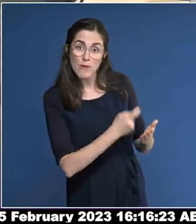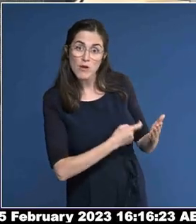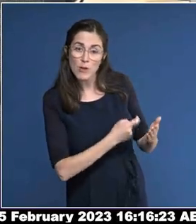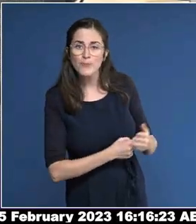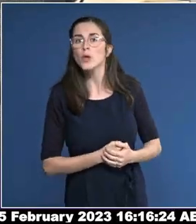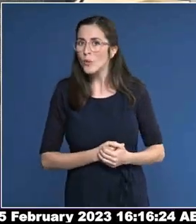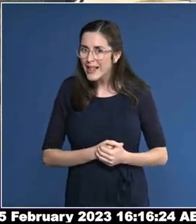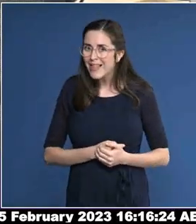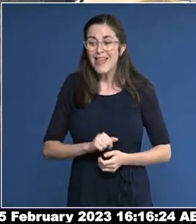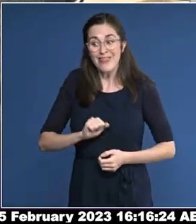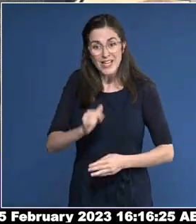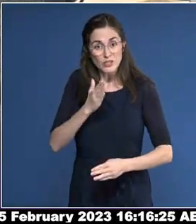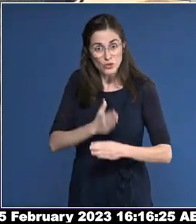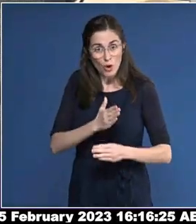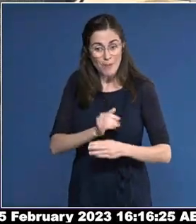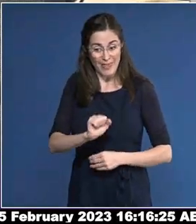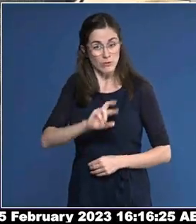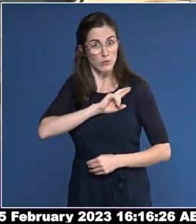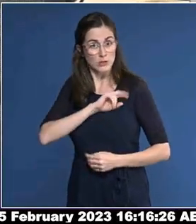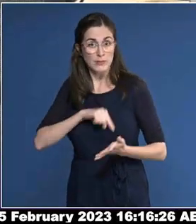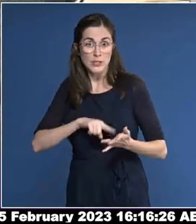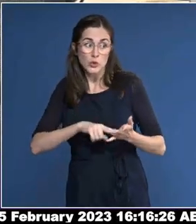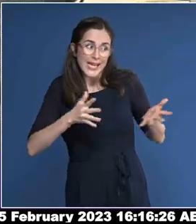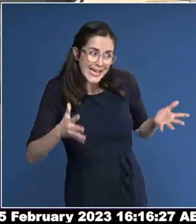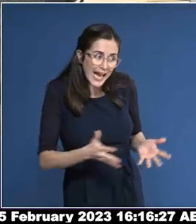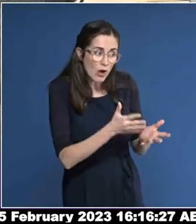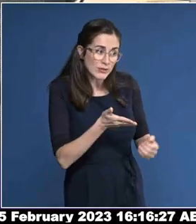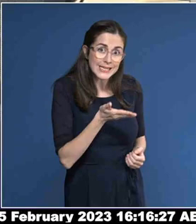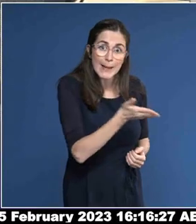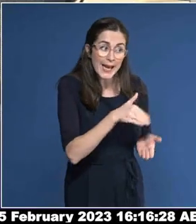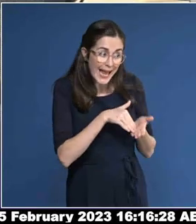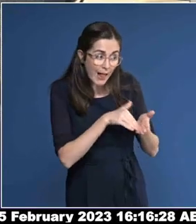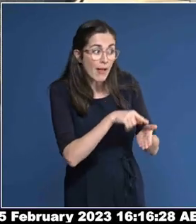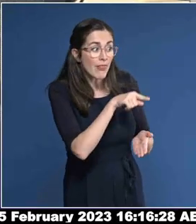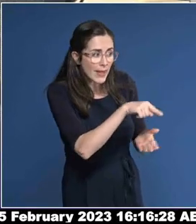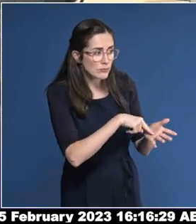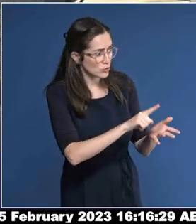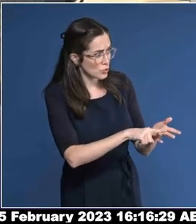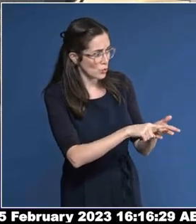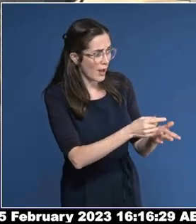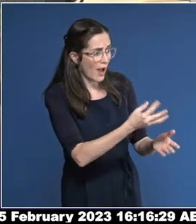questions. And in cases where a participant might be non-verbal, then, yes, they would be asking that on their behalf.